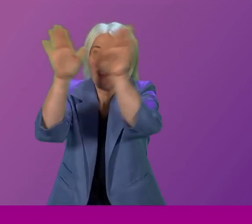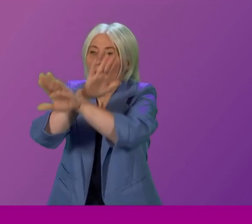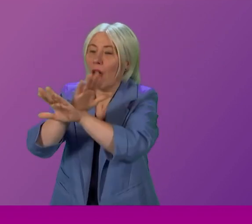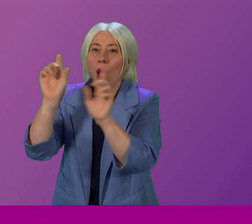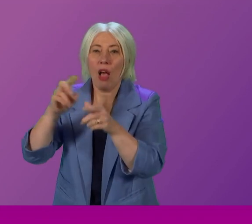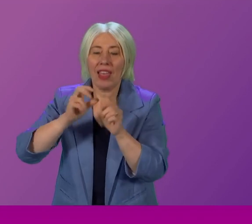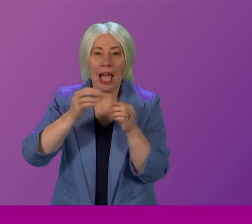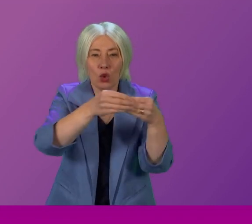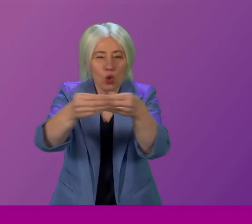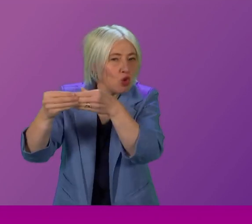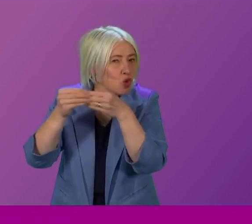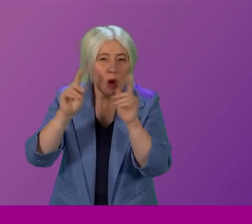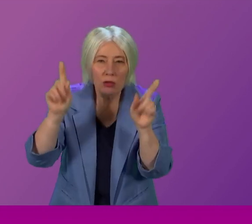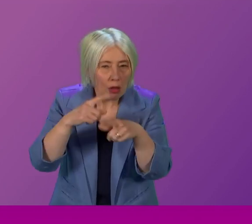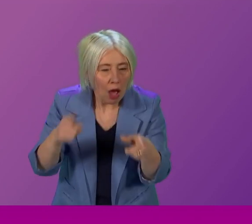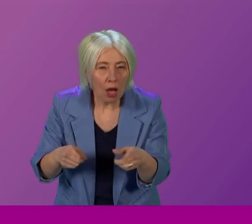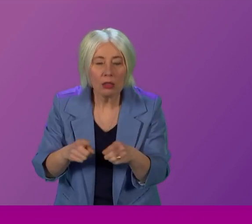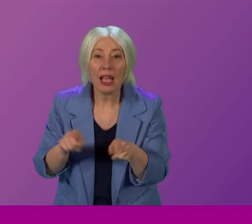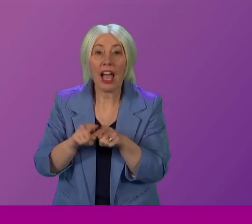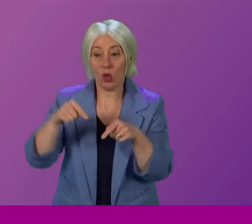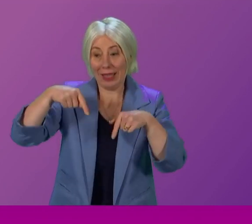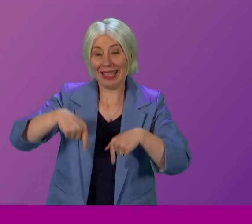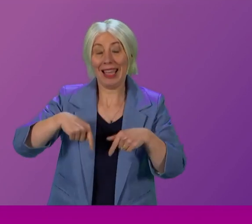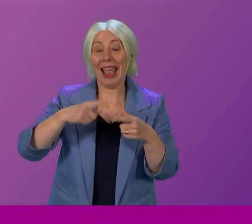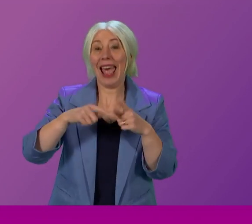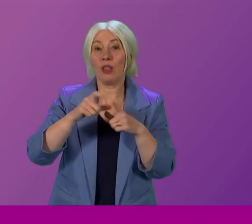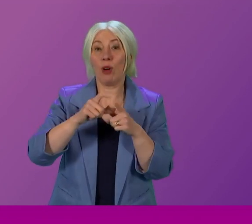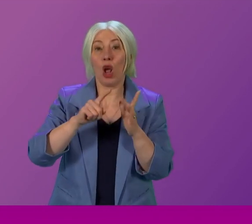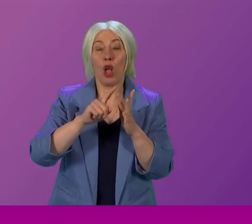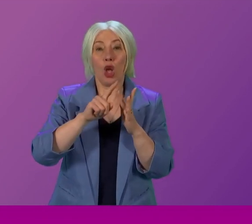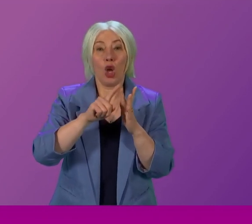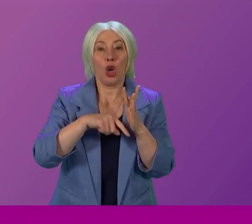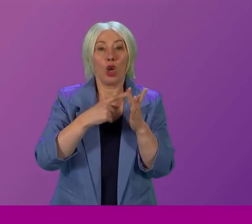and the likes of the Johnnie Walker experience in Edinburgh, which is a tremendous tourism draw,